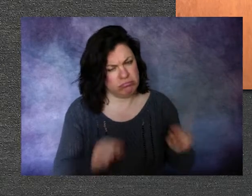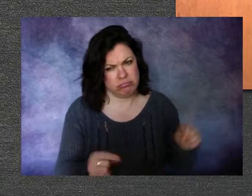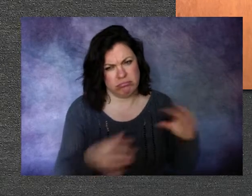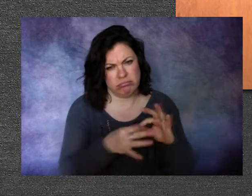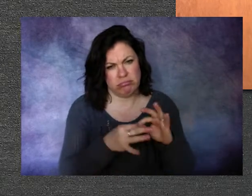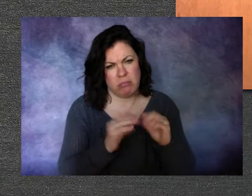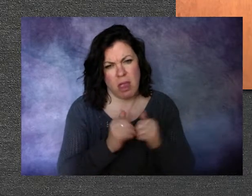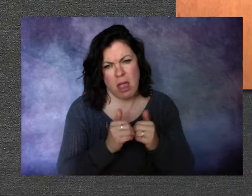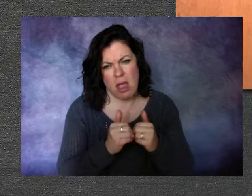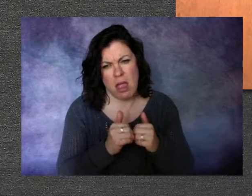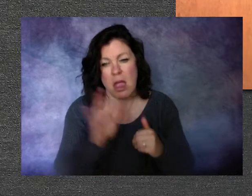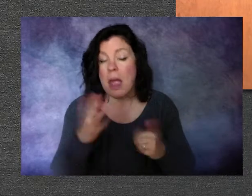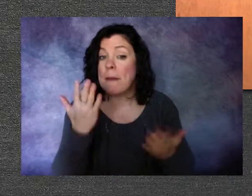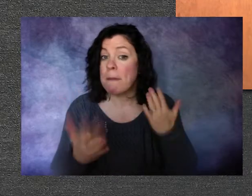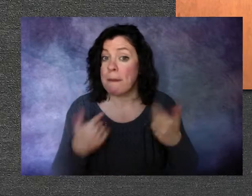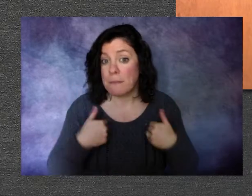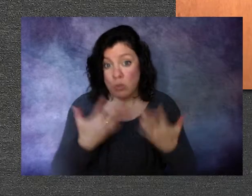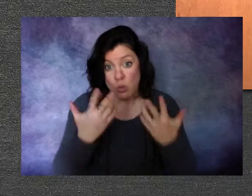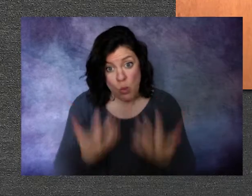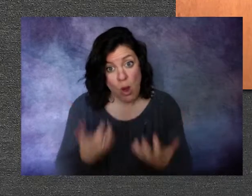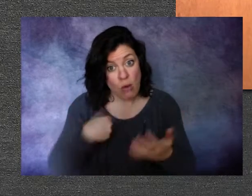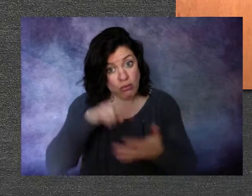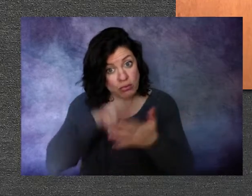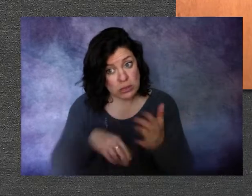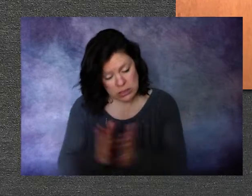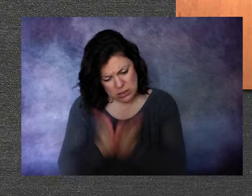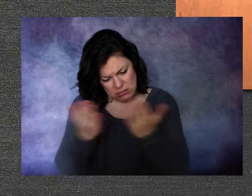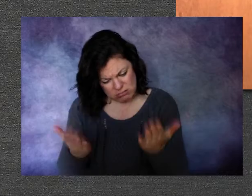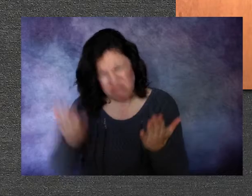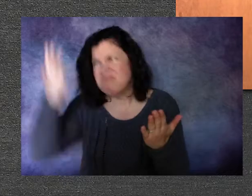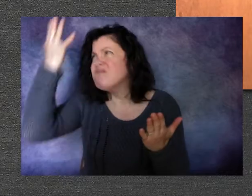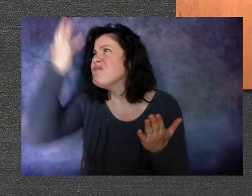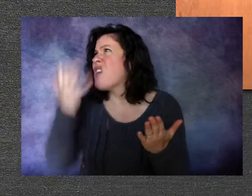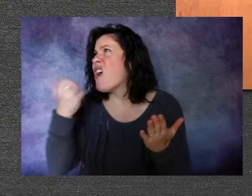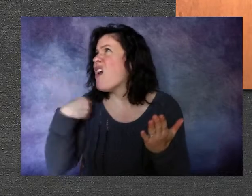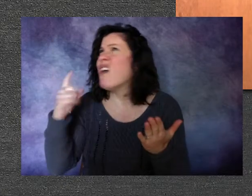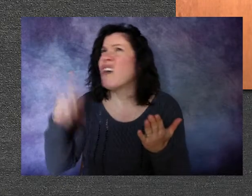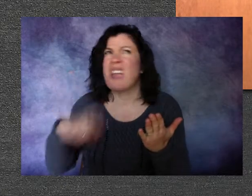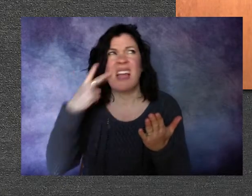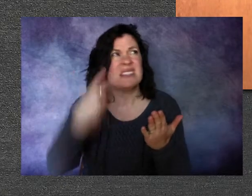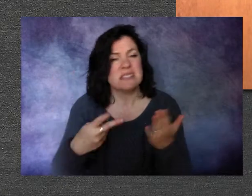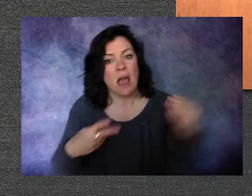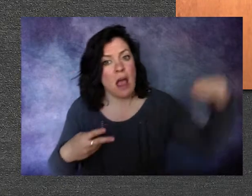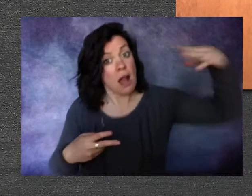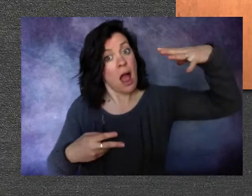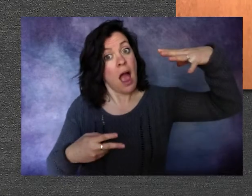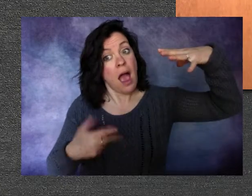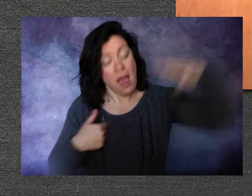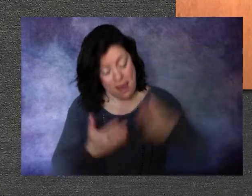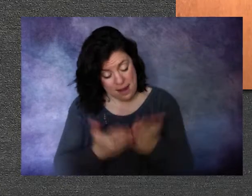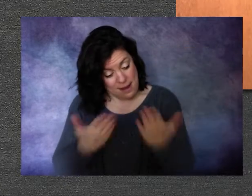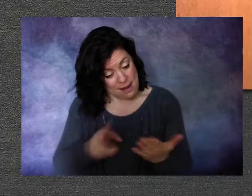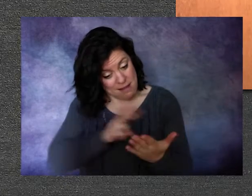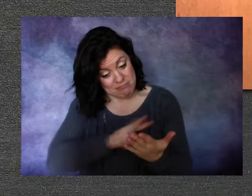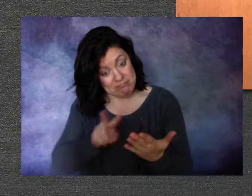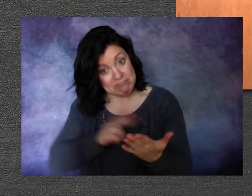Maybe he needs the lamp because it's dark and he wants to read the book. Maybe, what do you think, Candy?